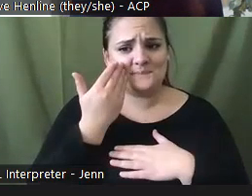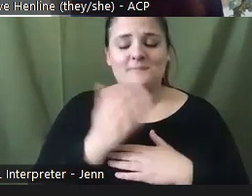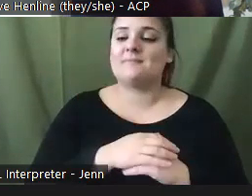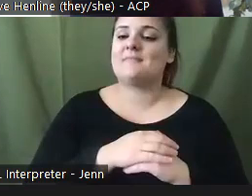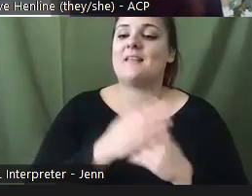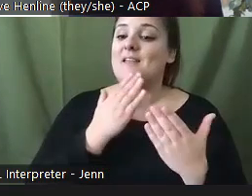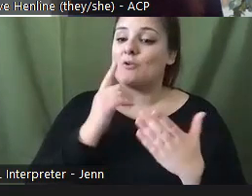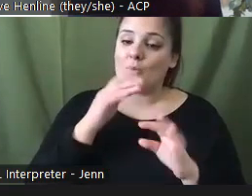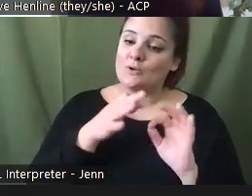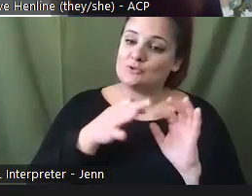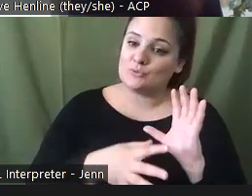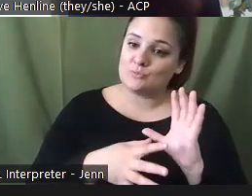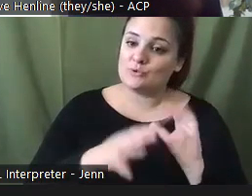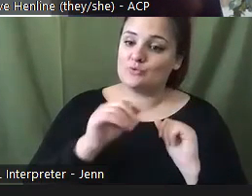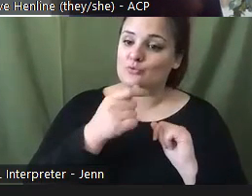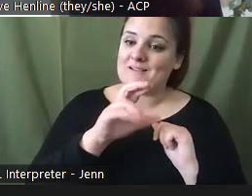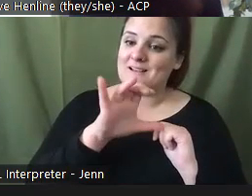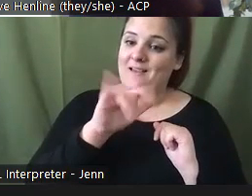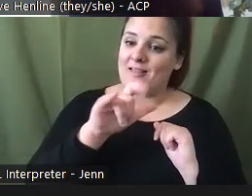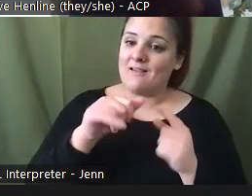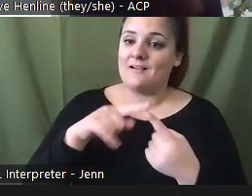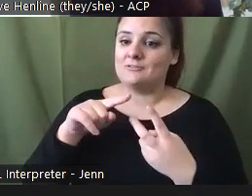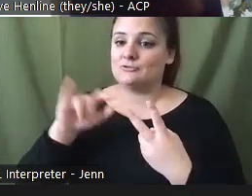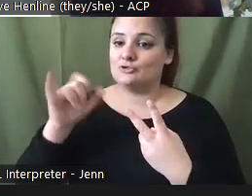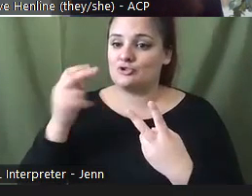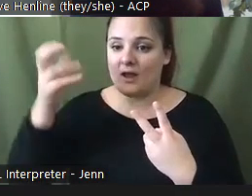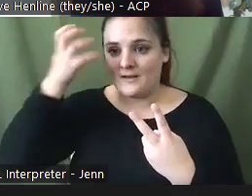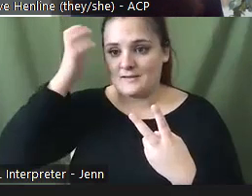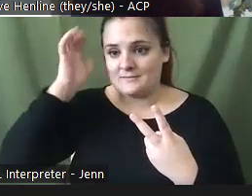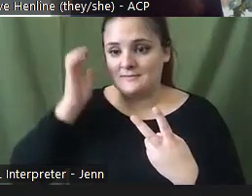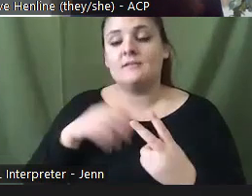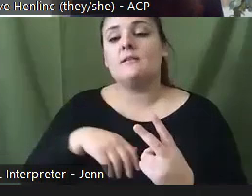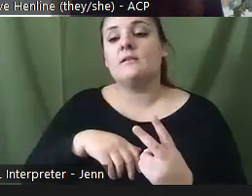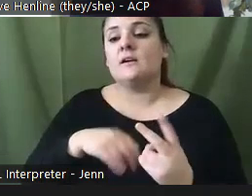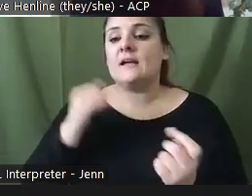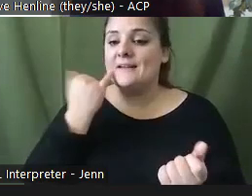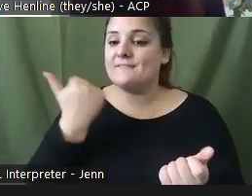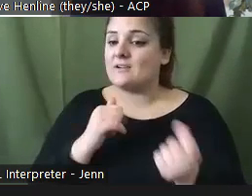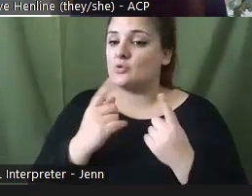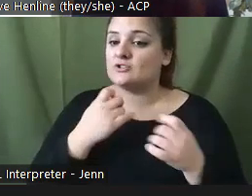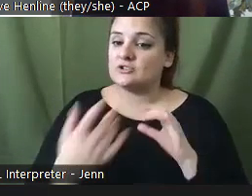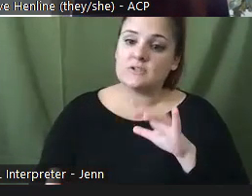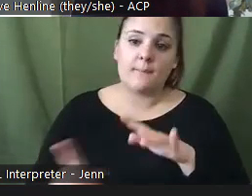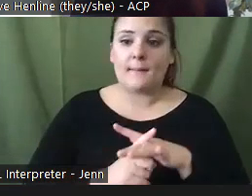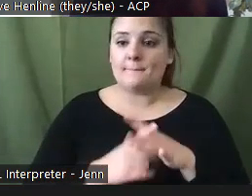interpreters Graciela and Jen. And if questions come up you can contact Olive directly, you can